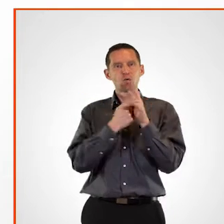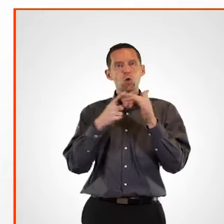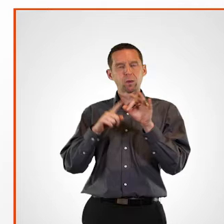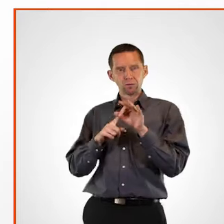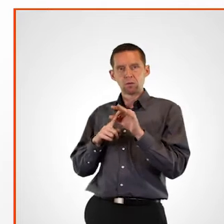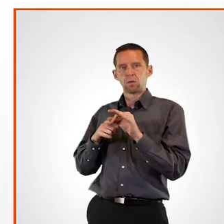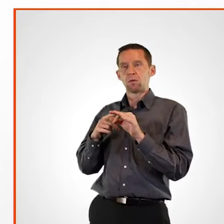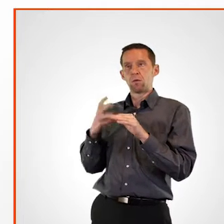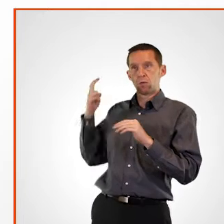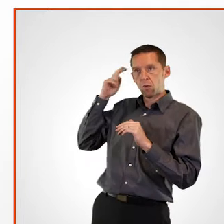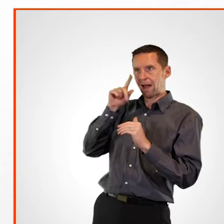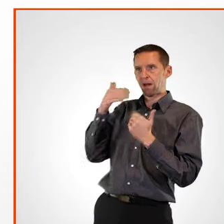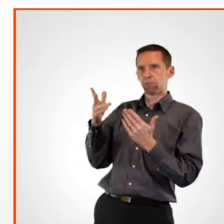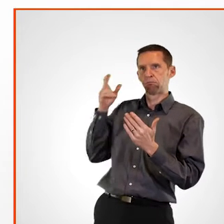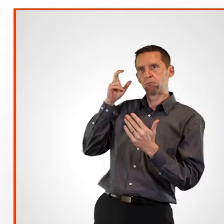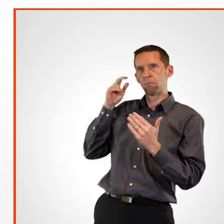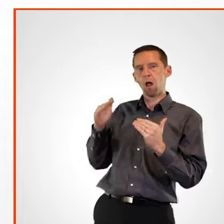to give them access to those high-frequency phonemes.